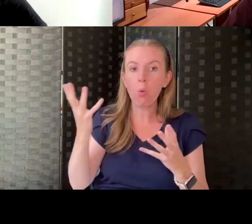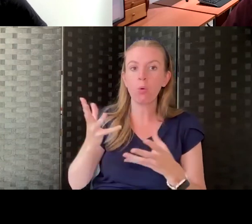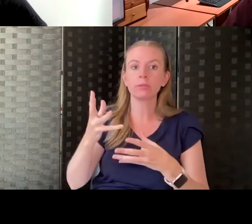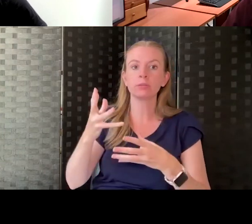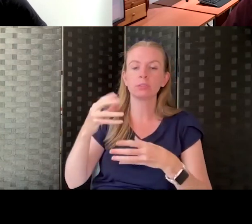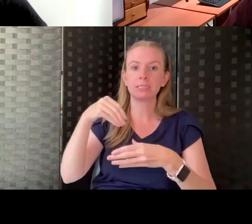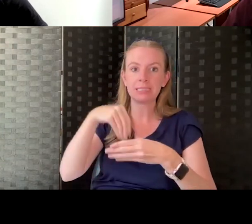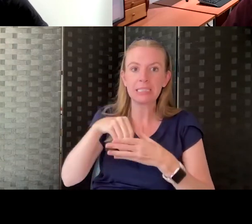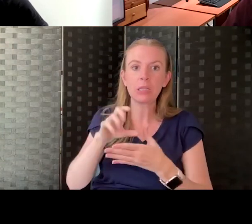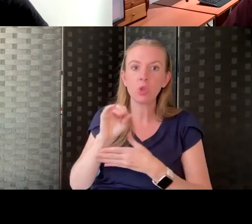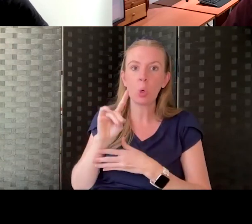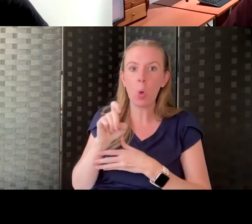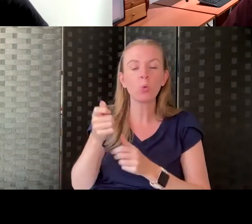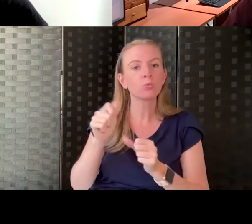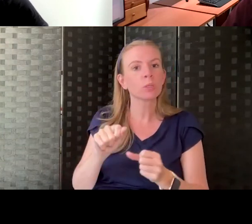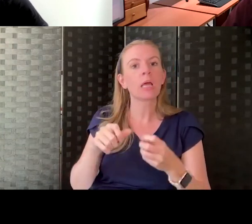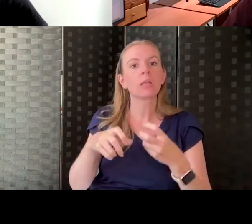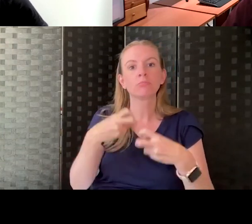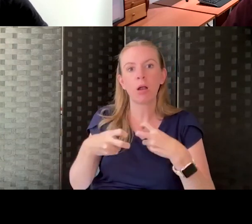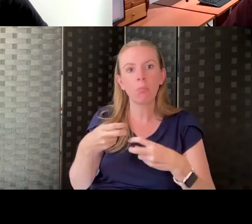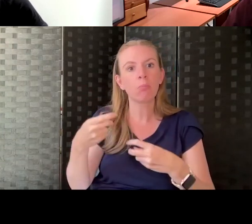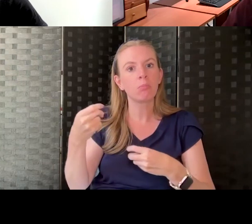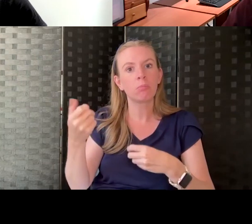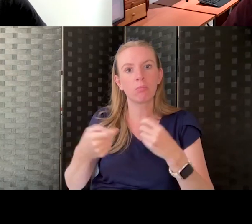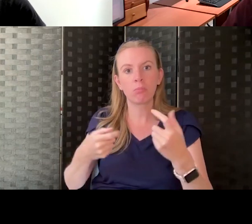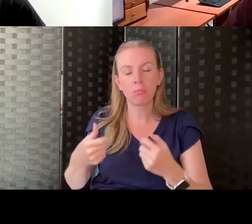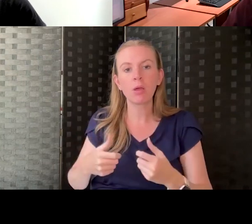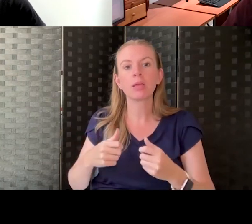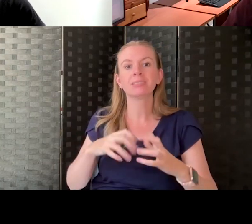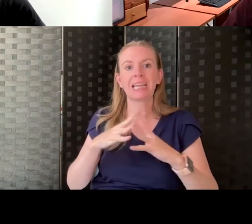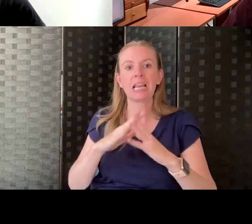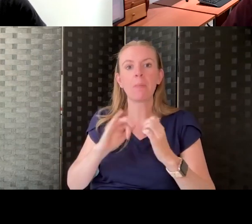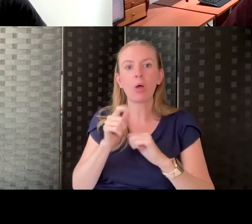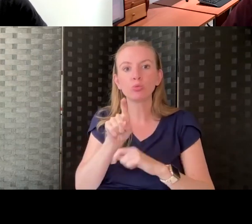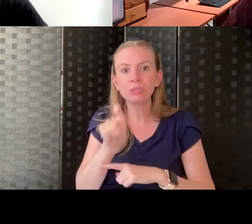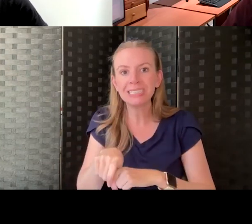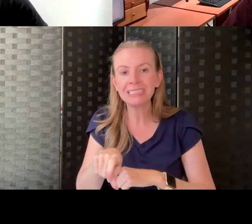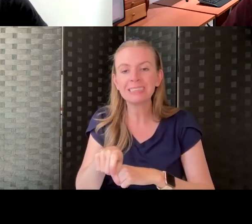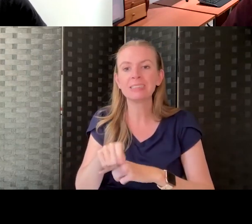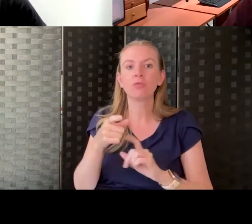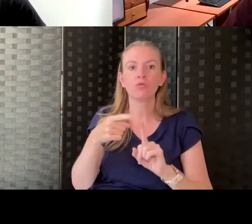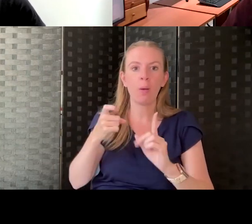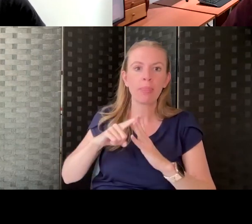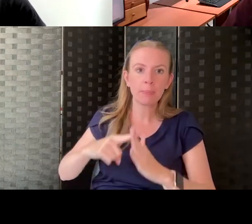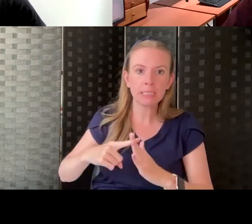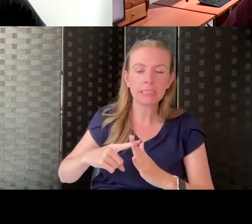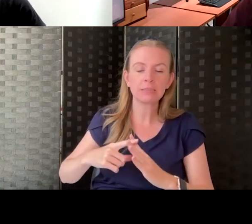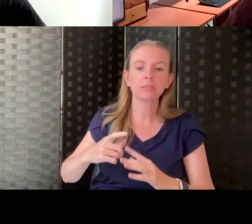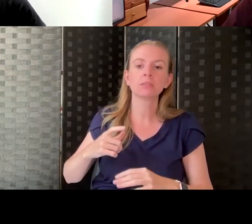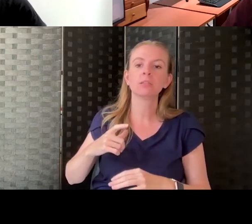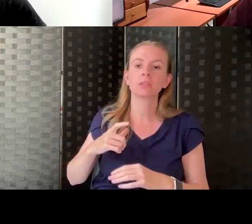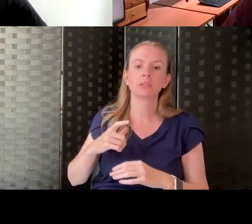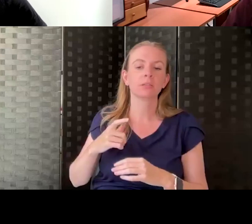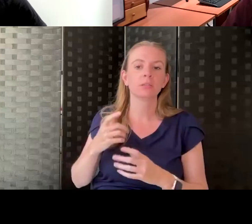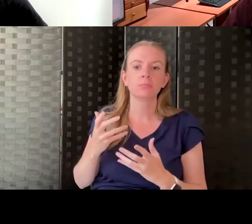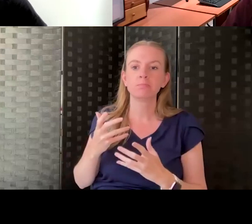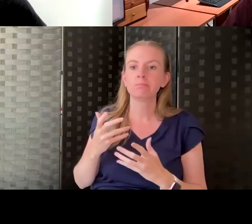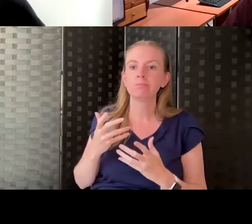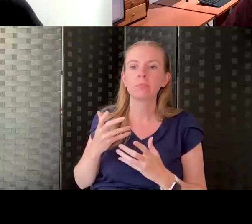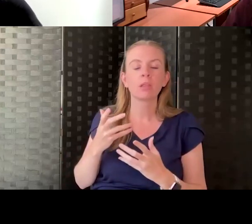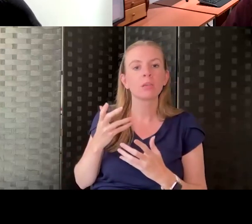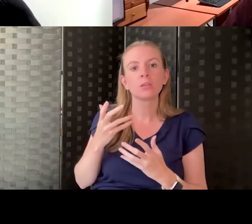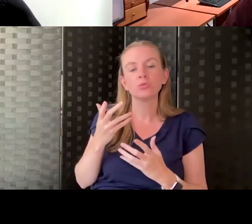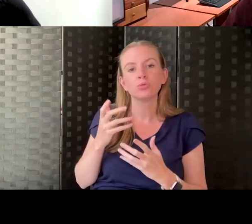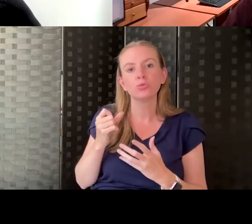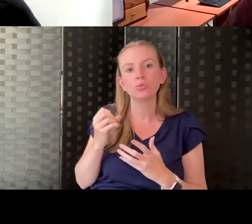you can build it the way you need it to be, the way that needs to be built. you not falling victim